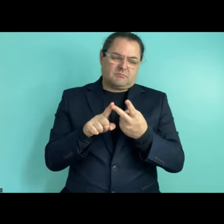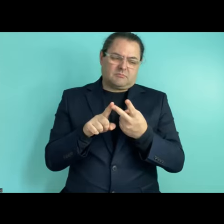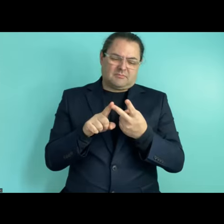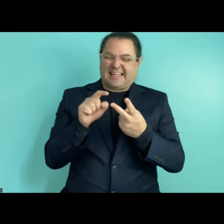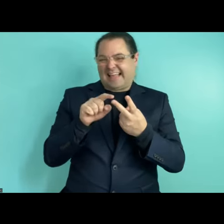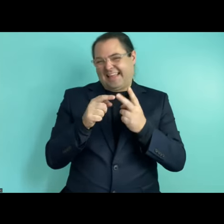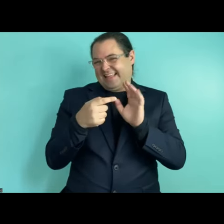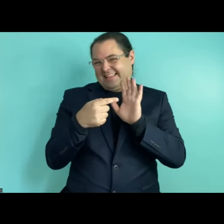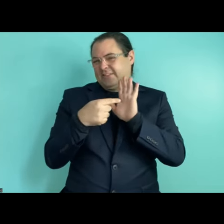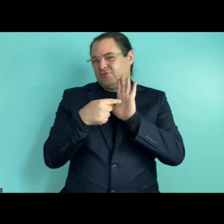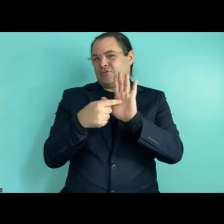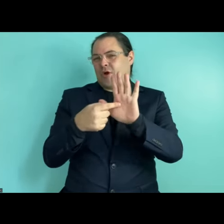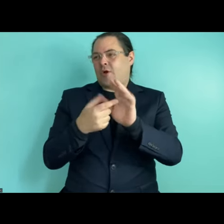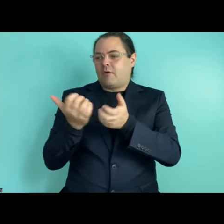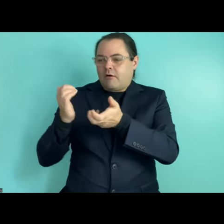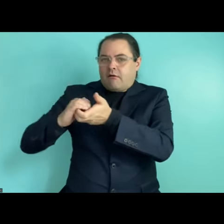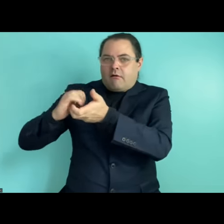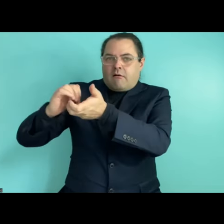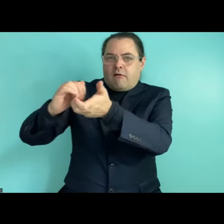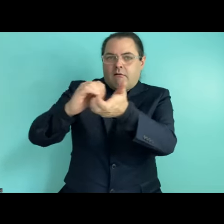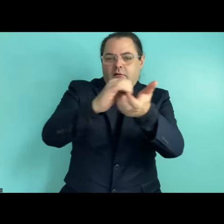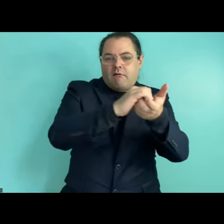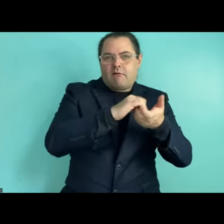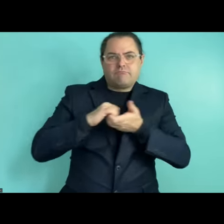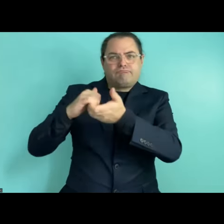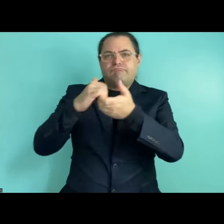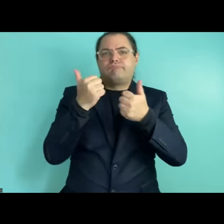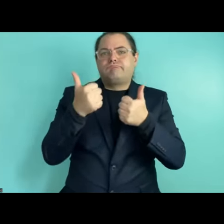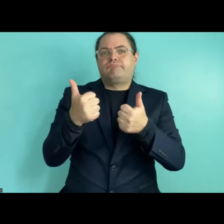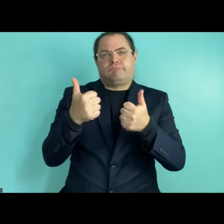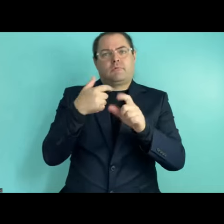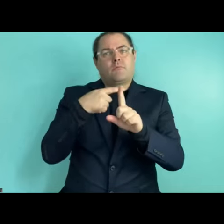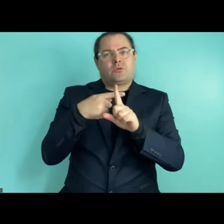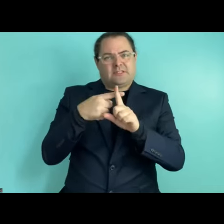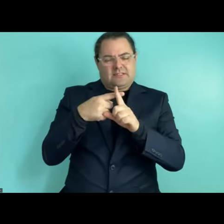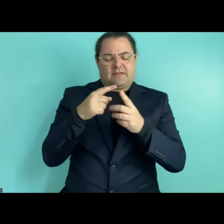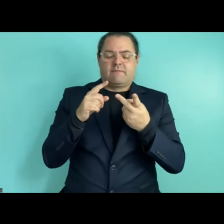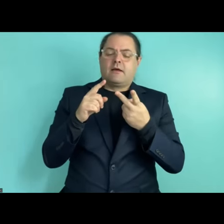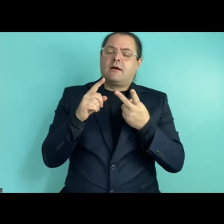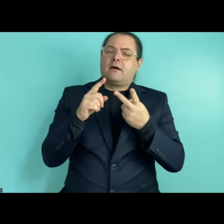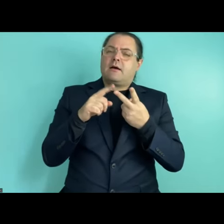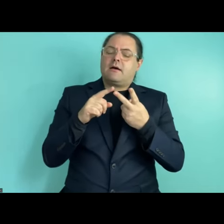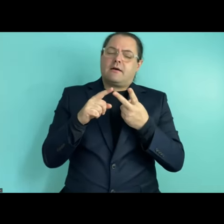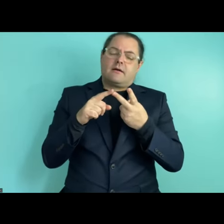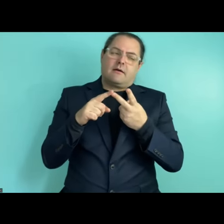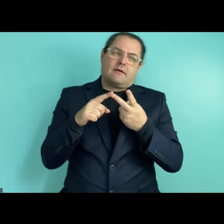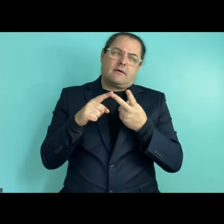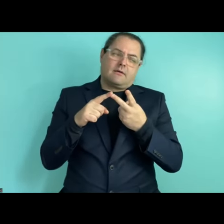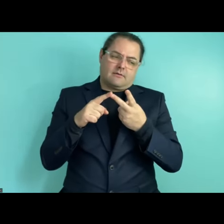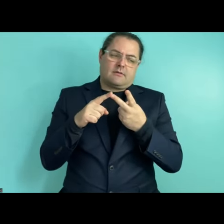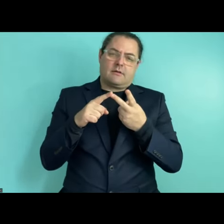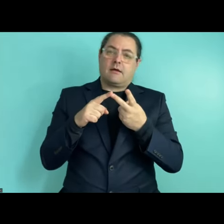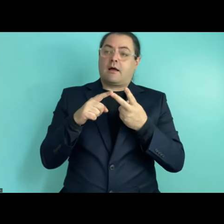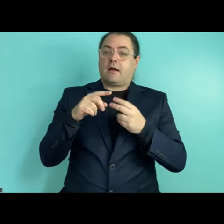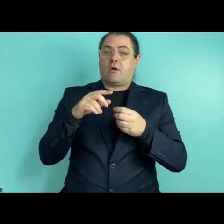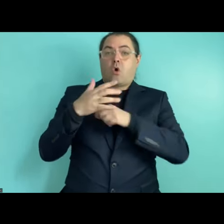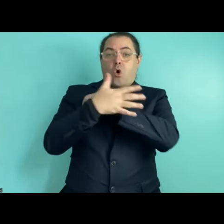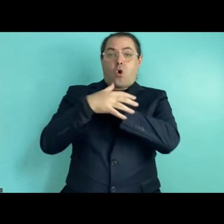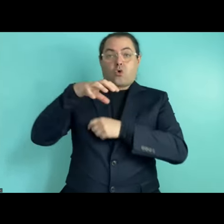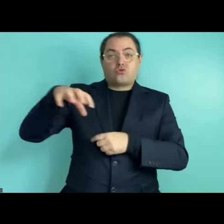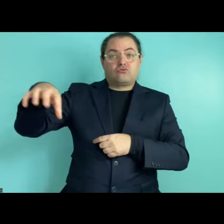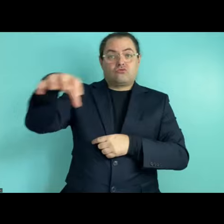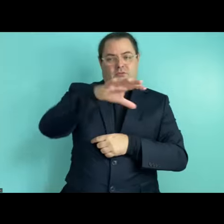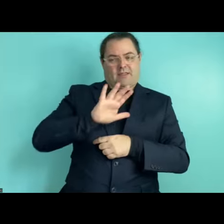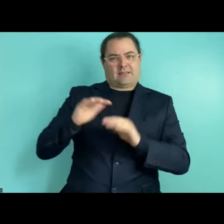15:45:31 Very nice, and realistic is our partnerships. 15:45:30 At the national level as Joe said